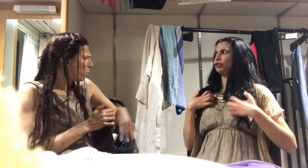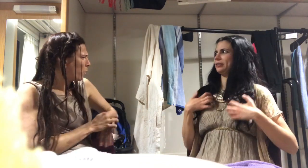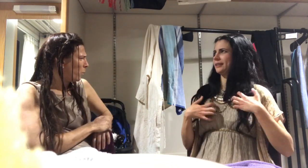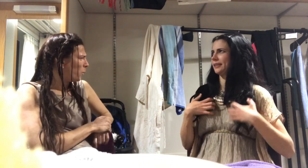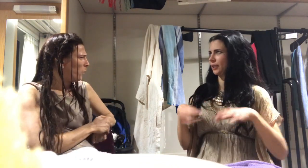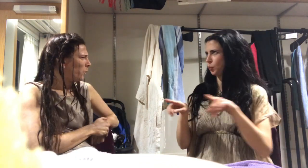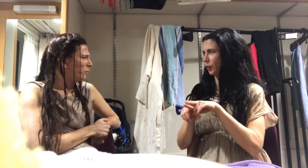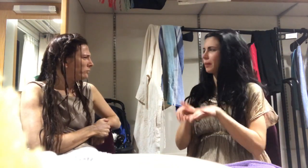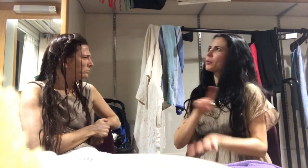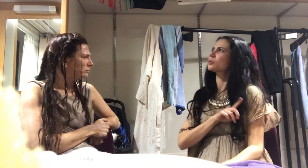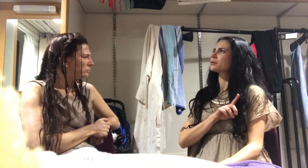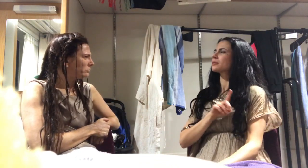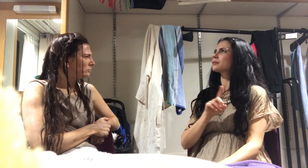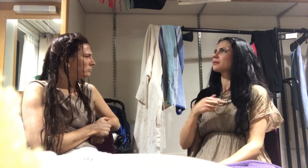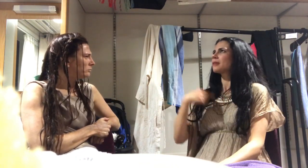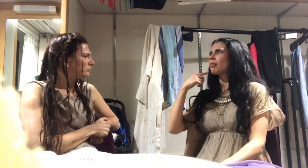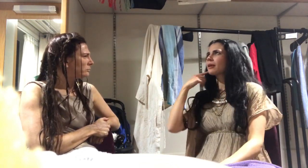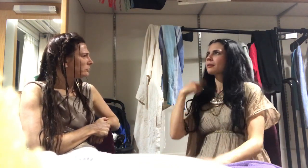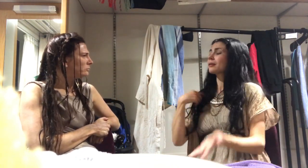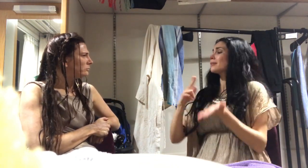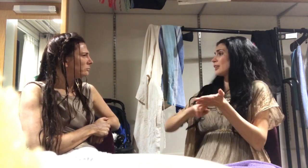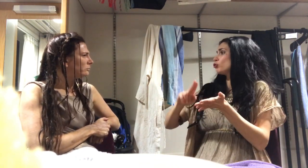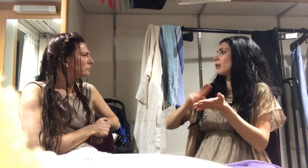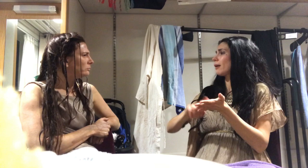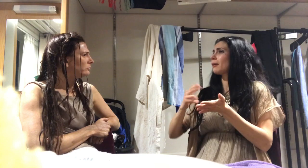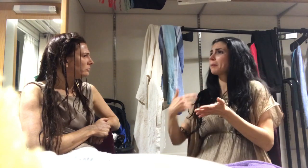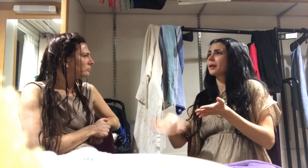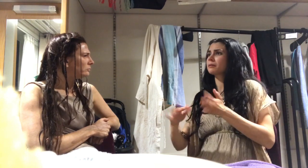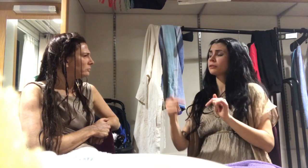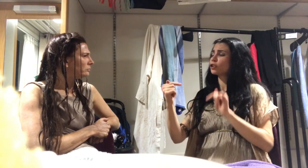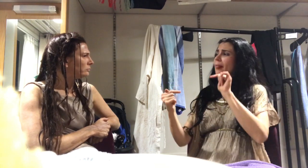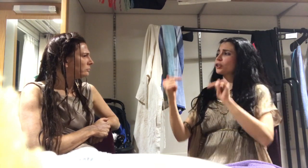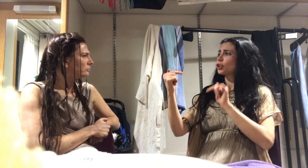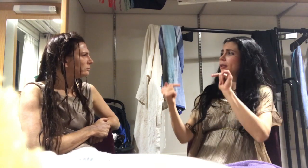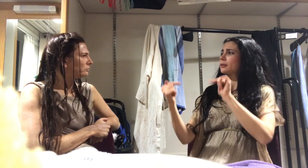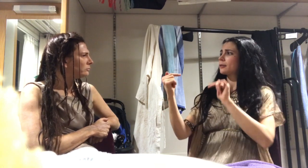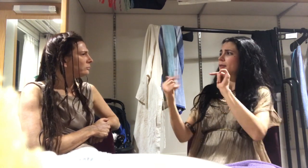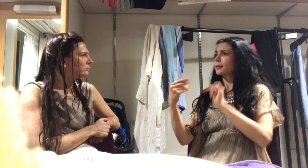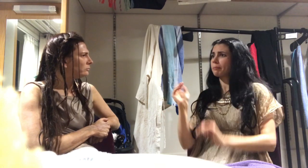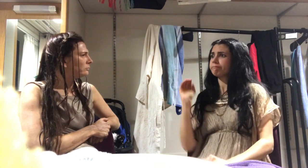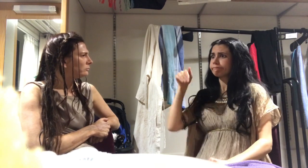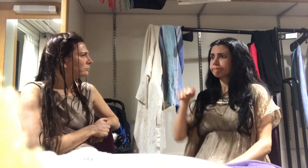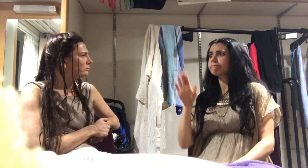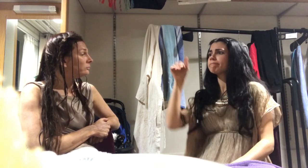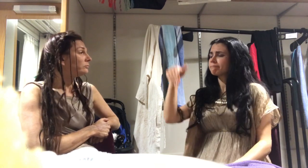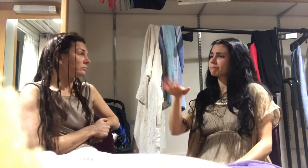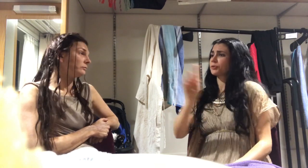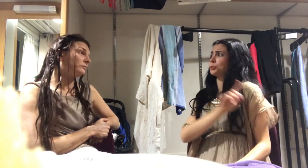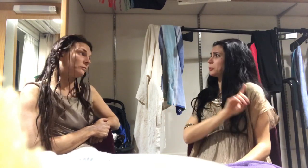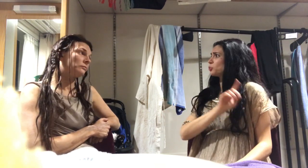It's interesting as well, because... I think naturally, it's been challenging as there's been a few ups and downs